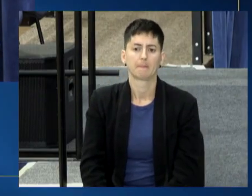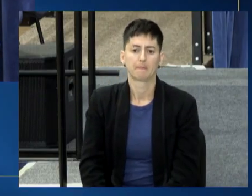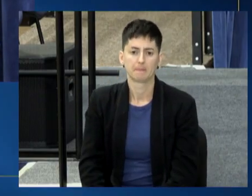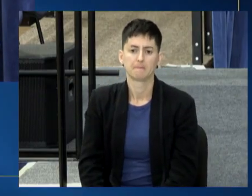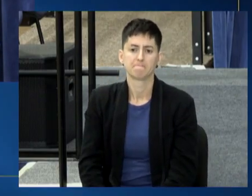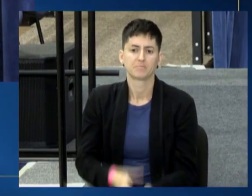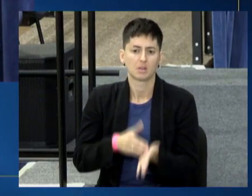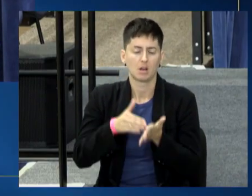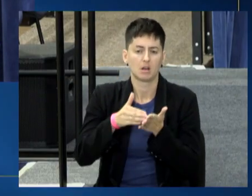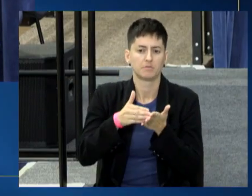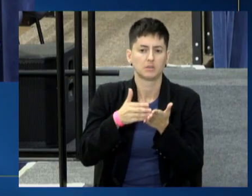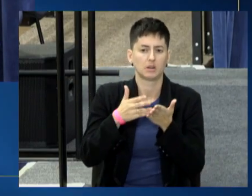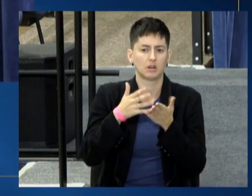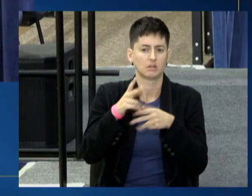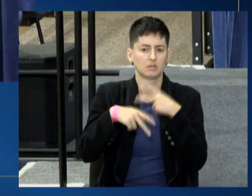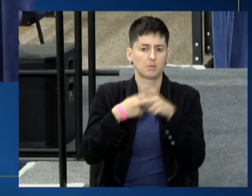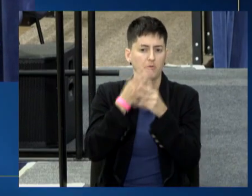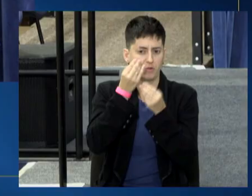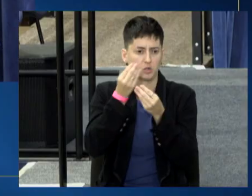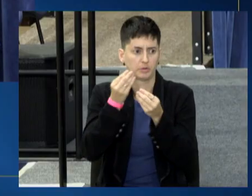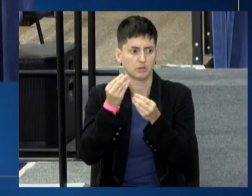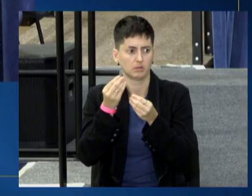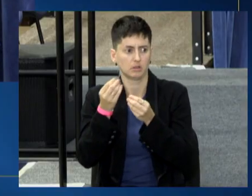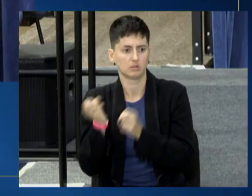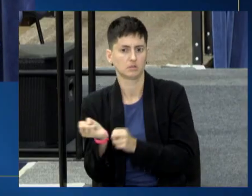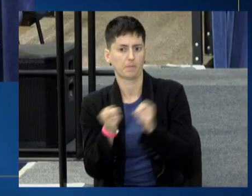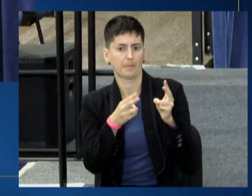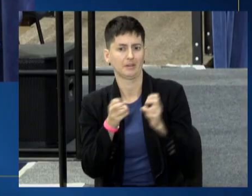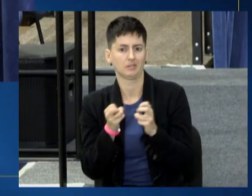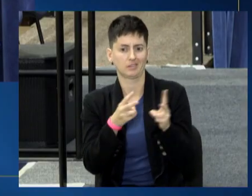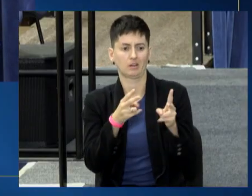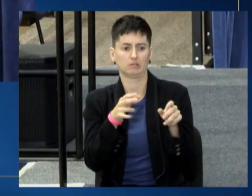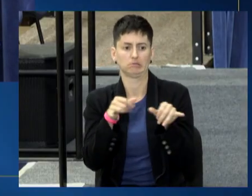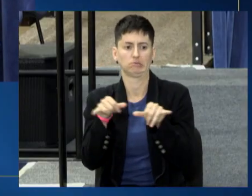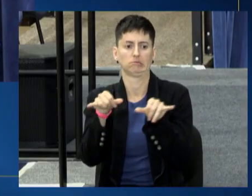So, we've created a group of the most important study characteristics that should be submitted for